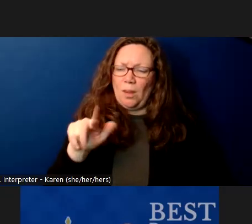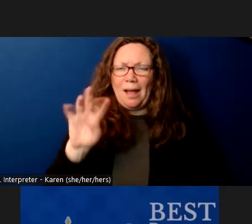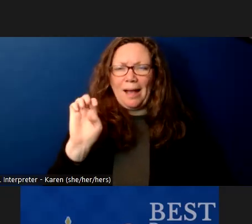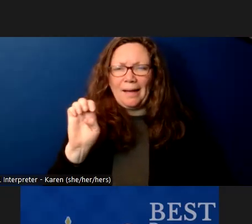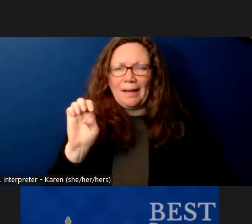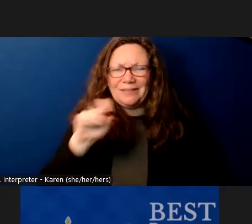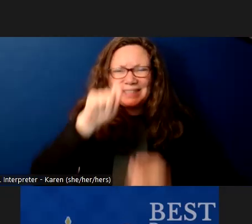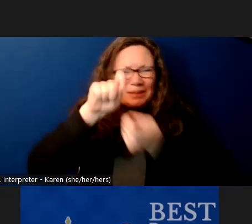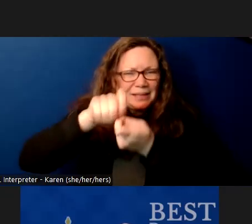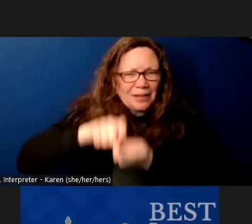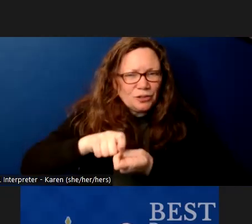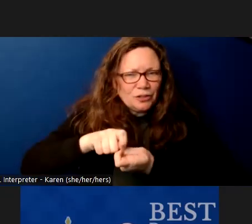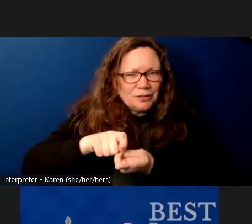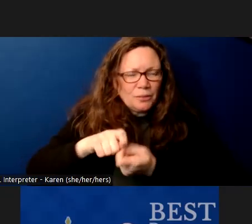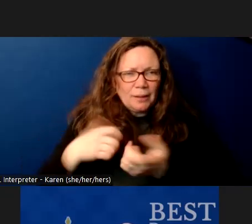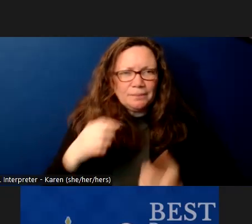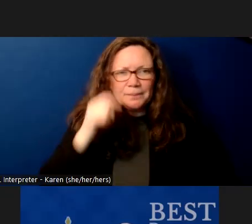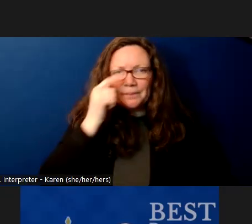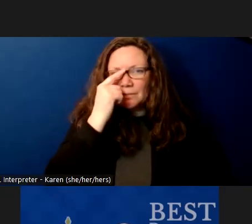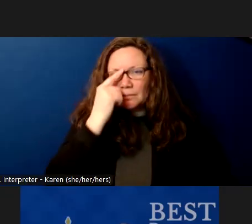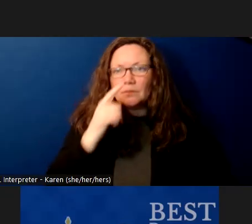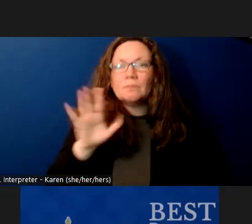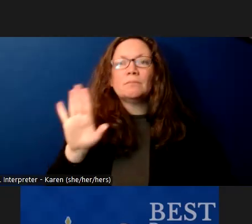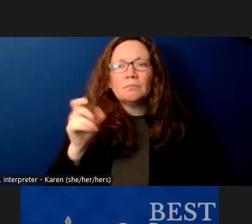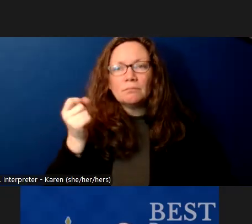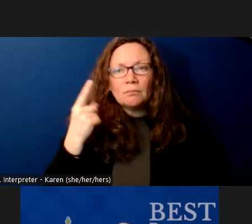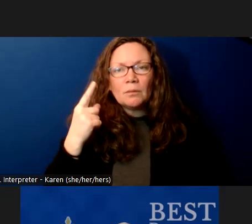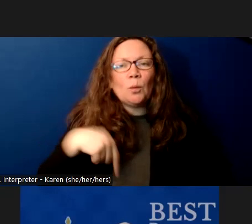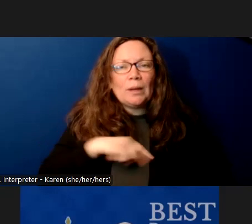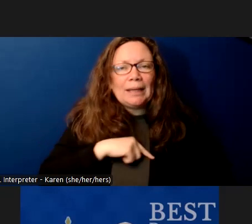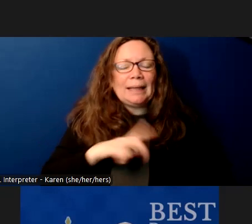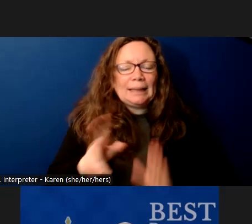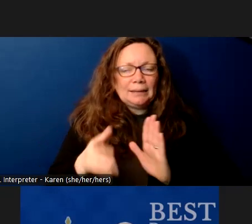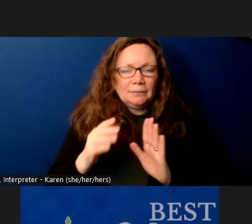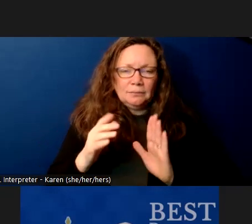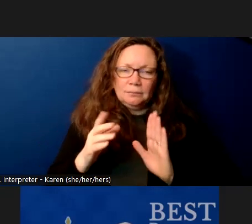Okay, firstly they are. We are only accepting PDF documents as attachments that go live.